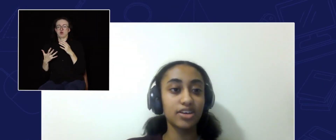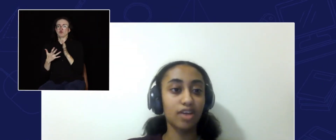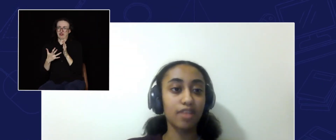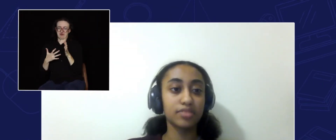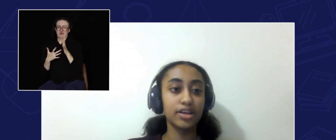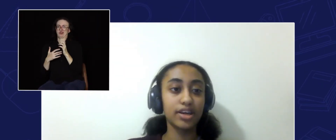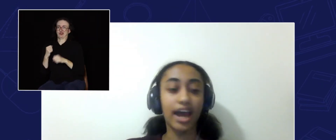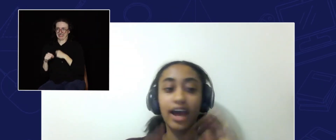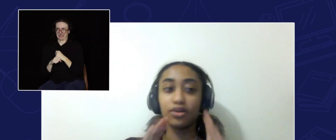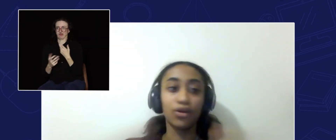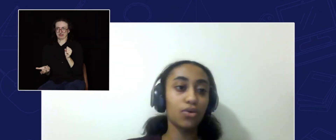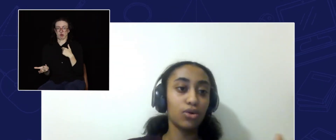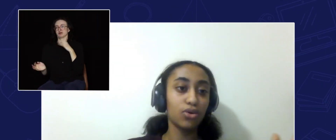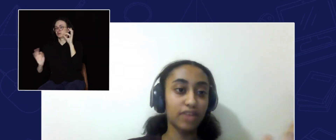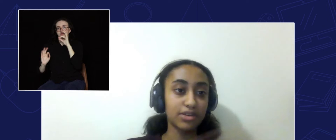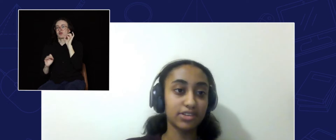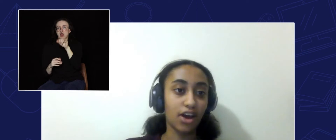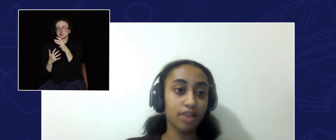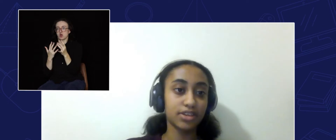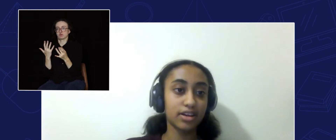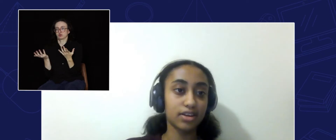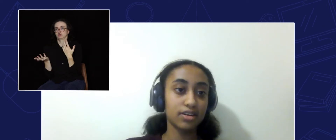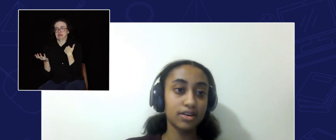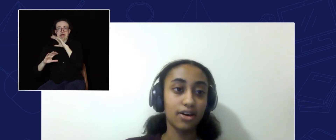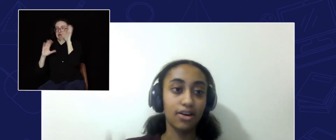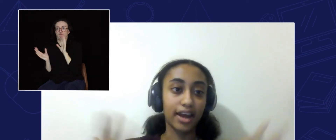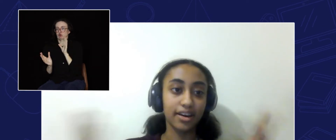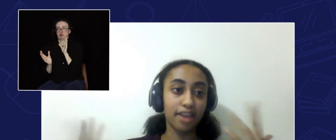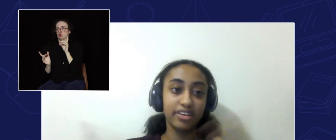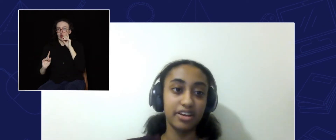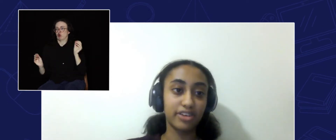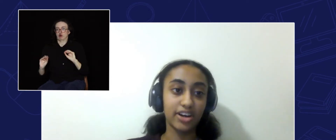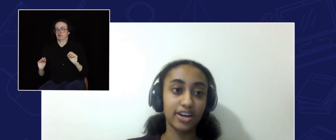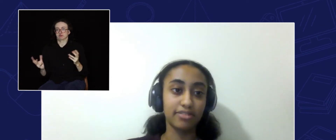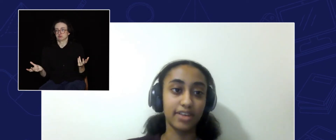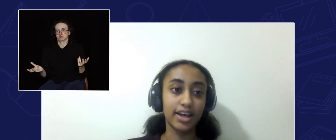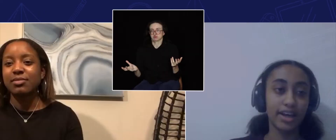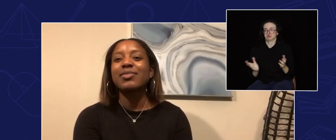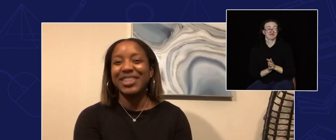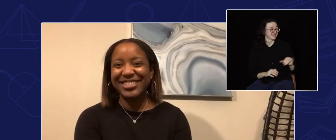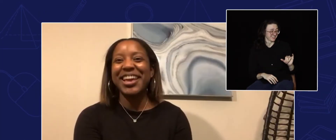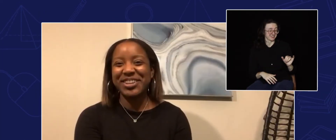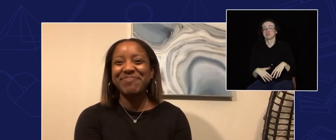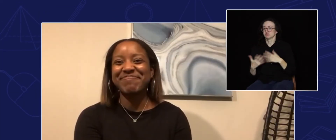and sophomore year I had no clue that was an option -- or, like never even heard of it. [WILLIAMS:] Same!